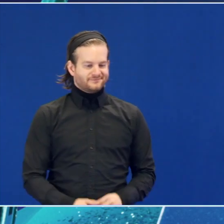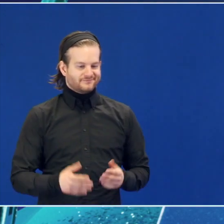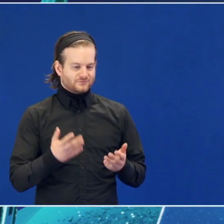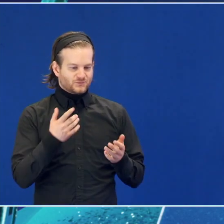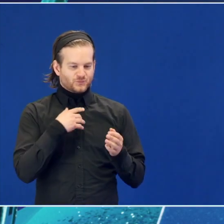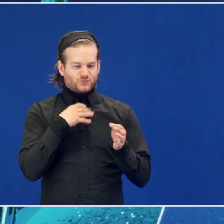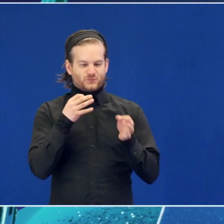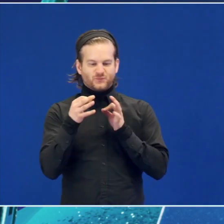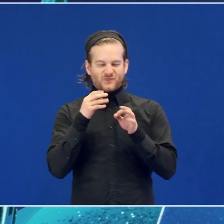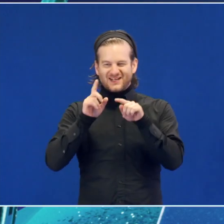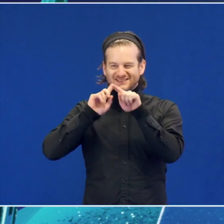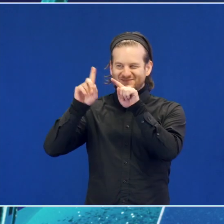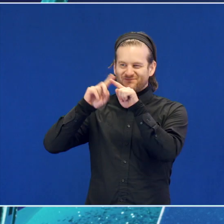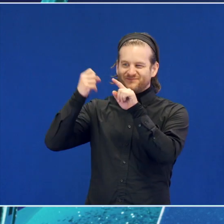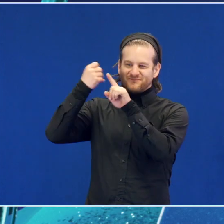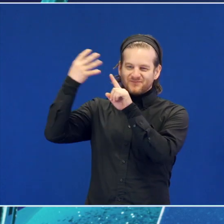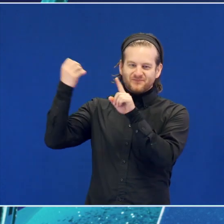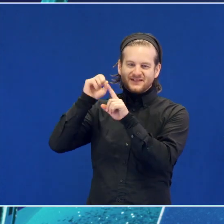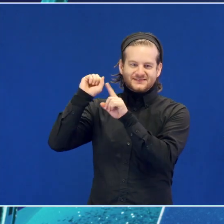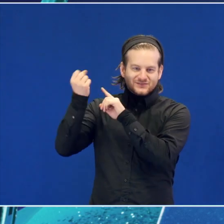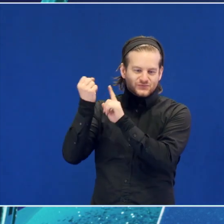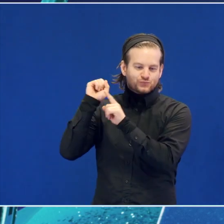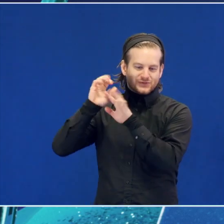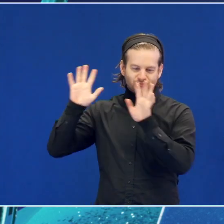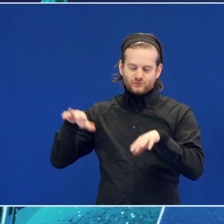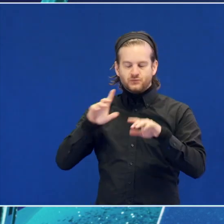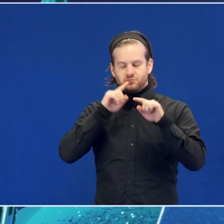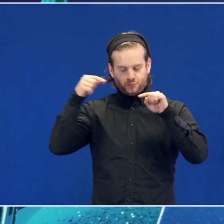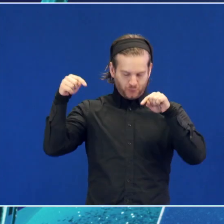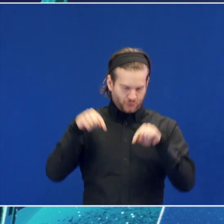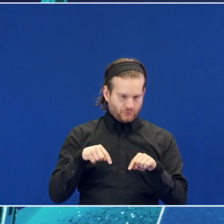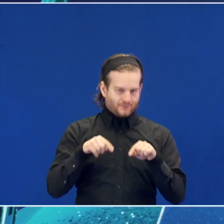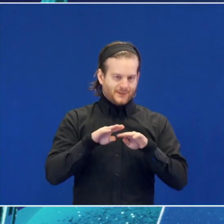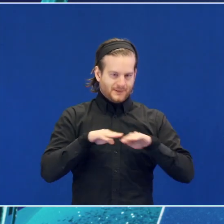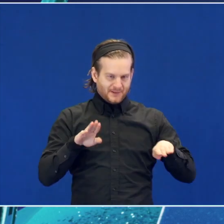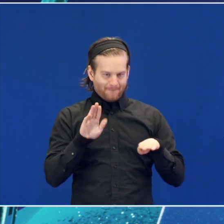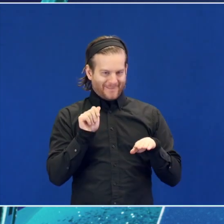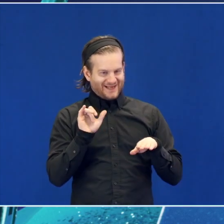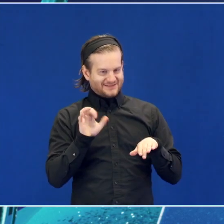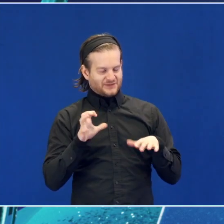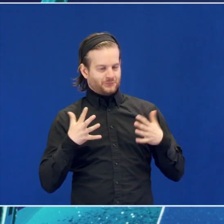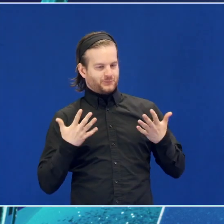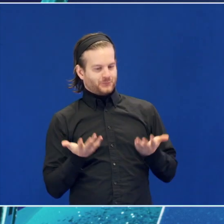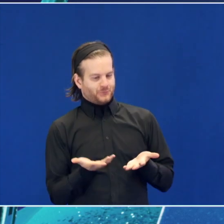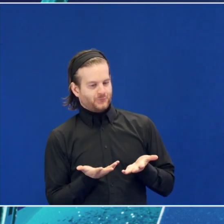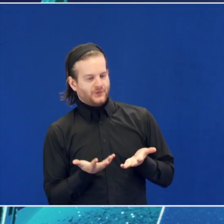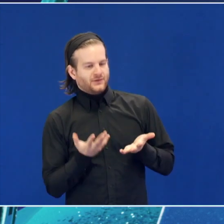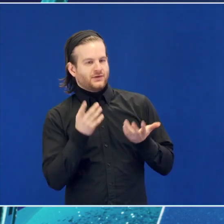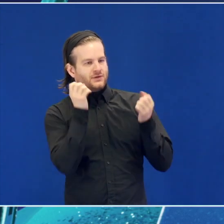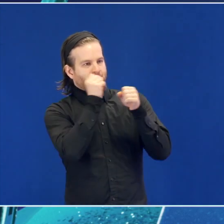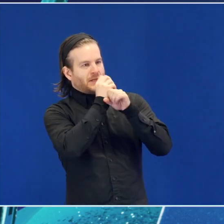But at the basic level, you imagine you're a developer sitting in front of Corso